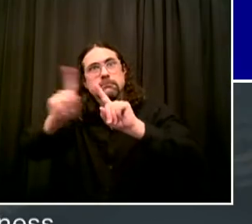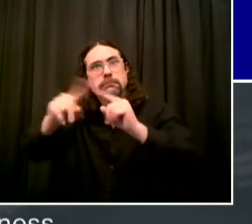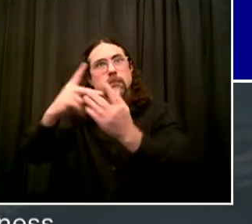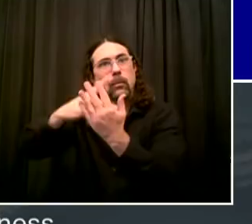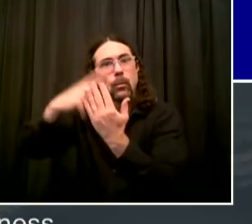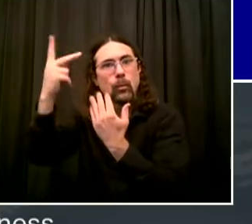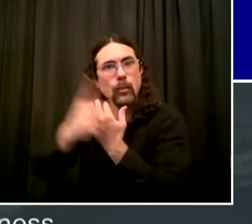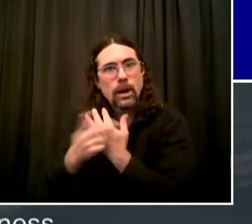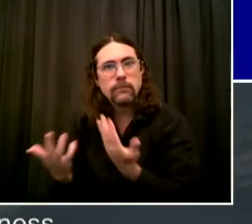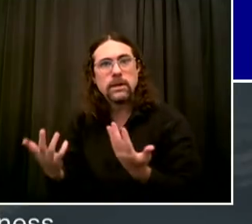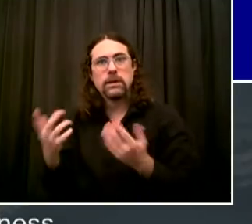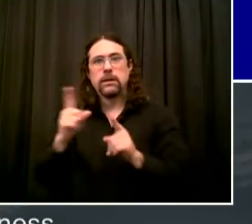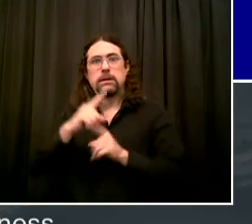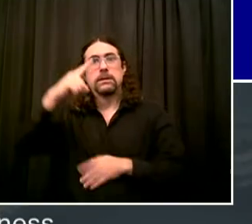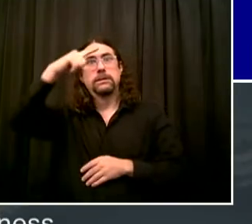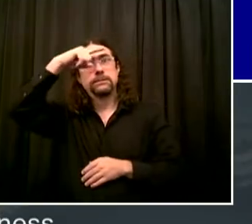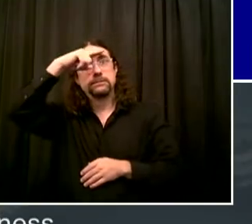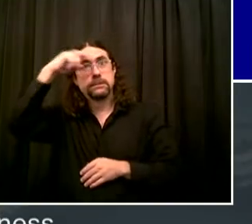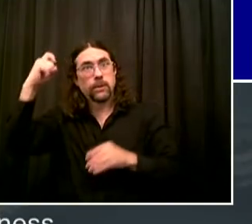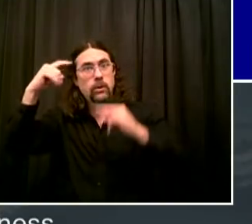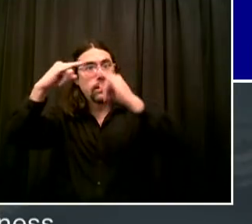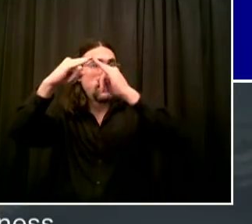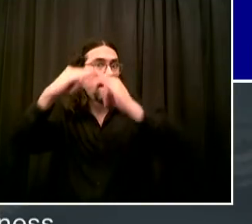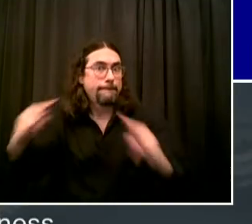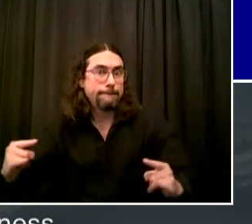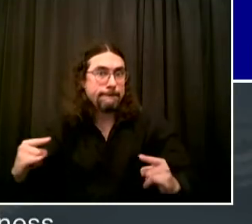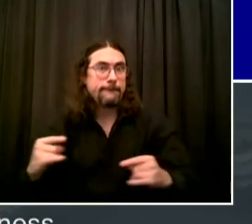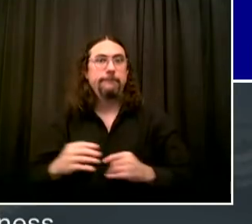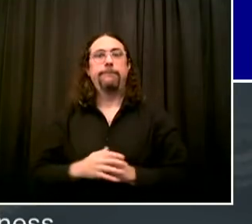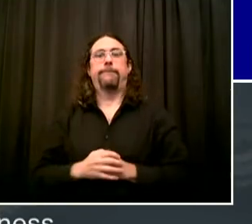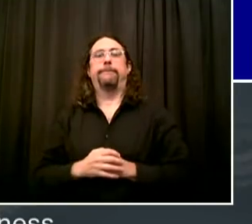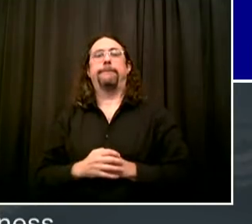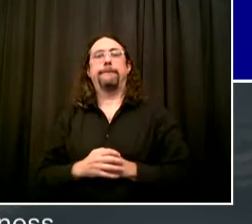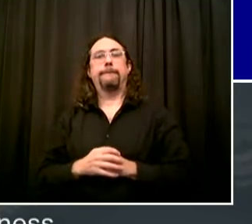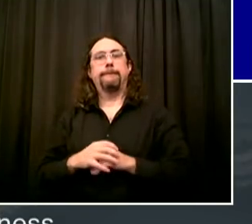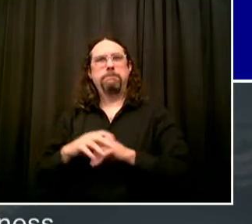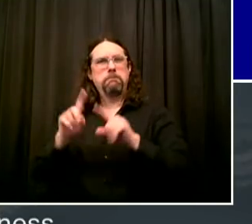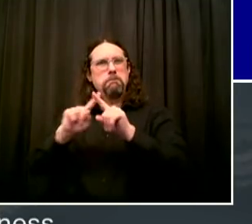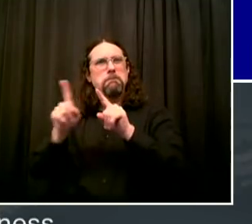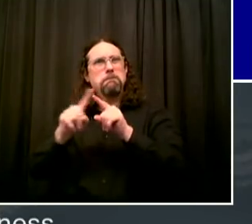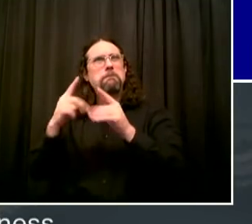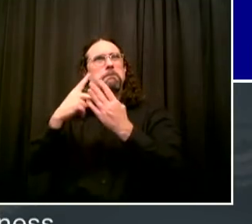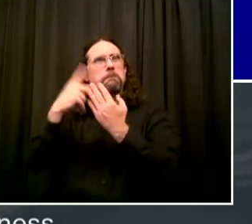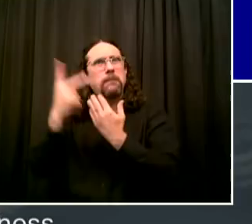TO DO NAD WILL HELP US O TKEEP PEOPLE SAFE. WE WILL ALS O HAVE SUMMER